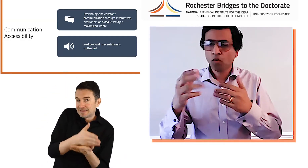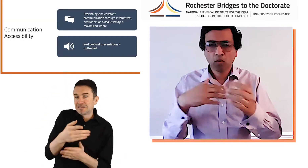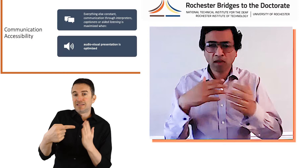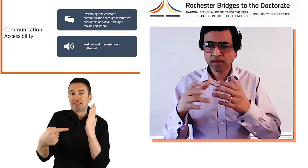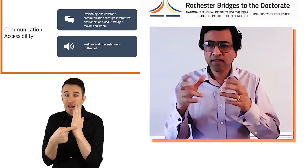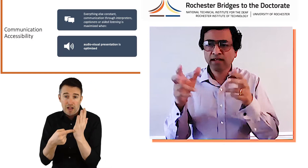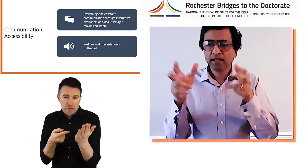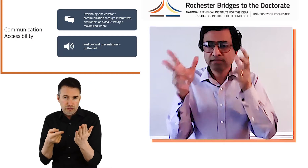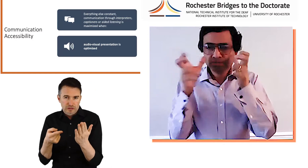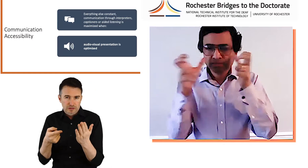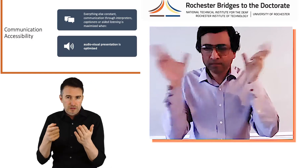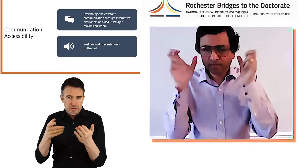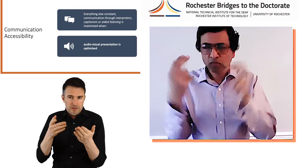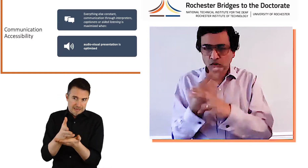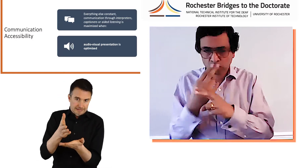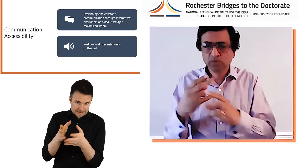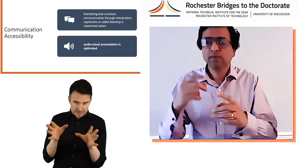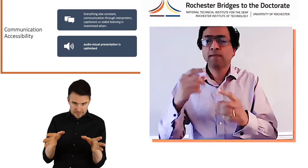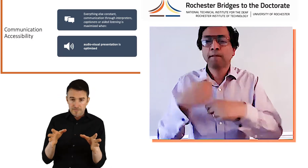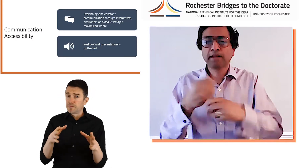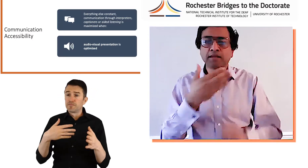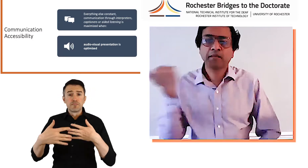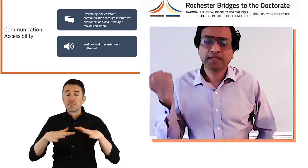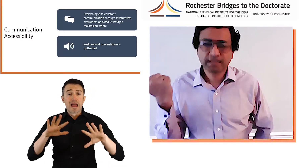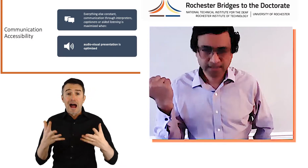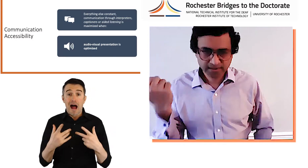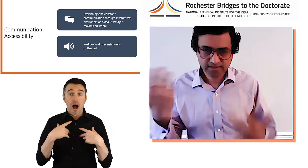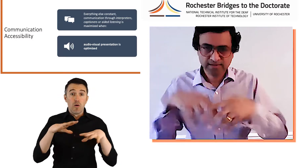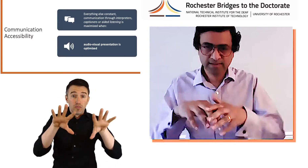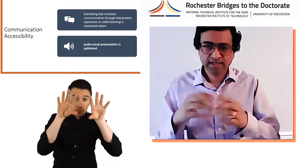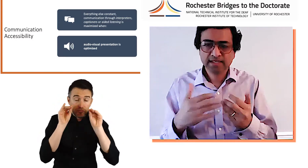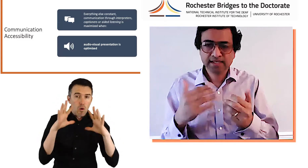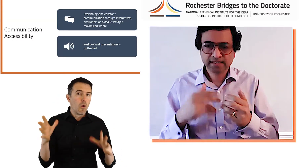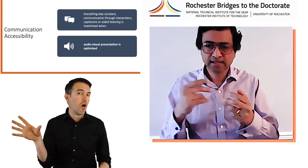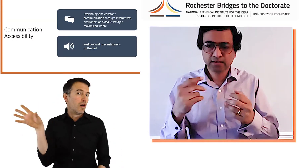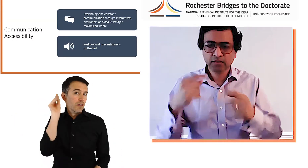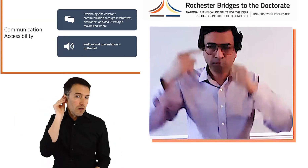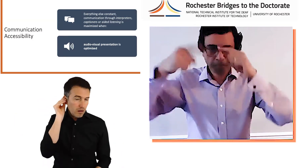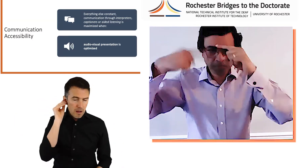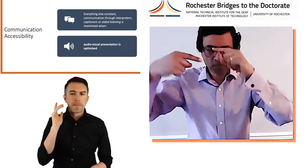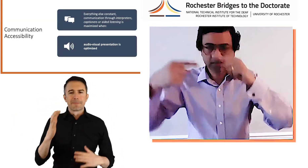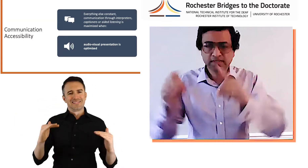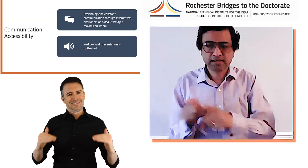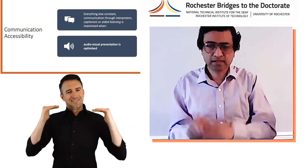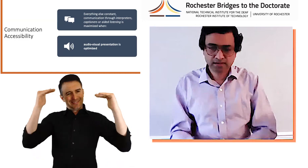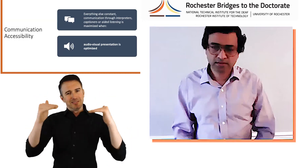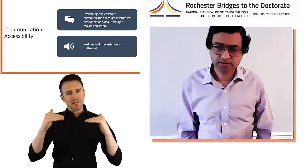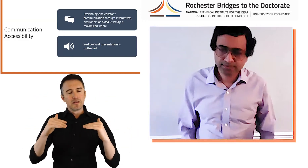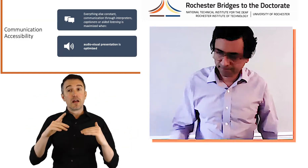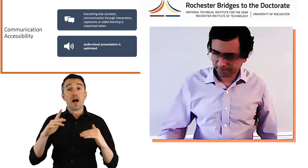of communication, both spoken and auditory and visual as well.